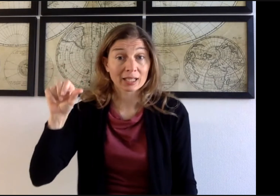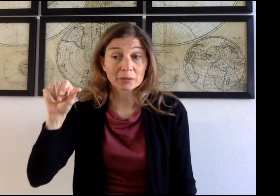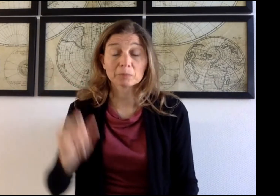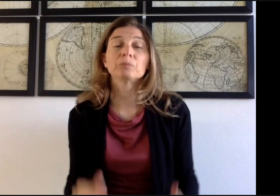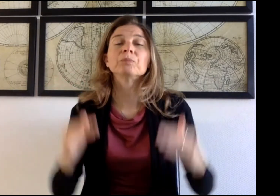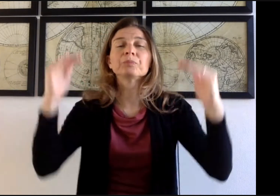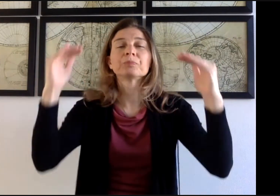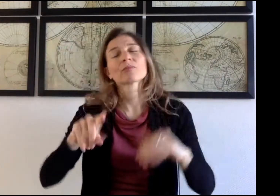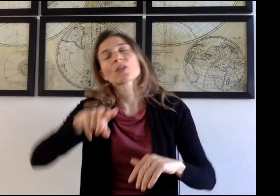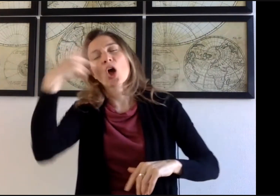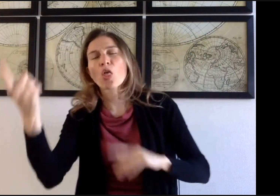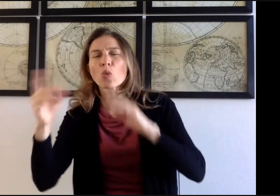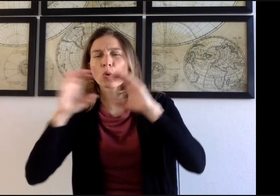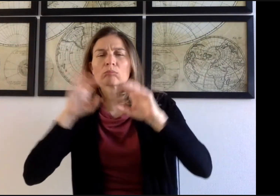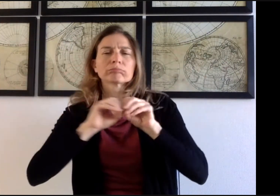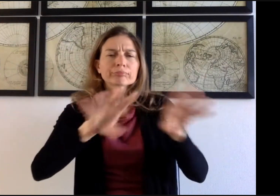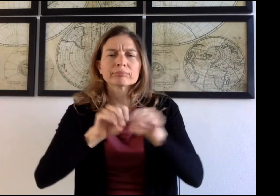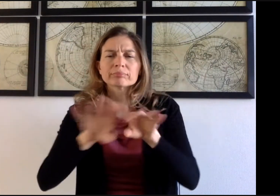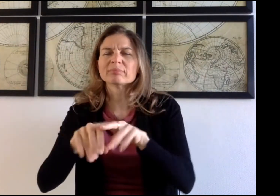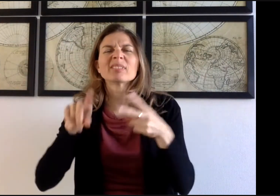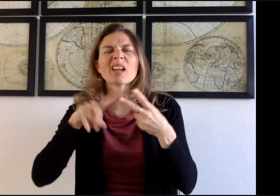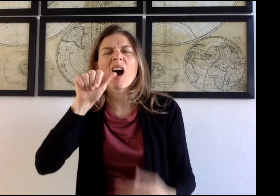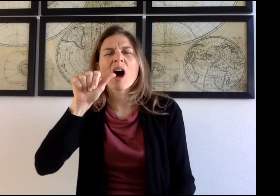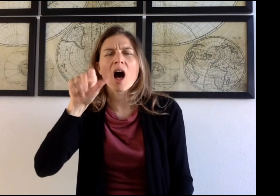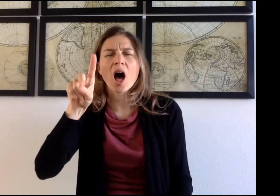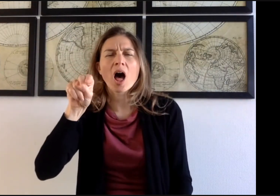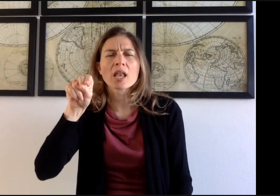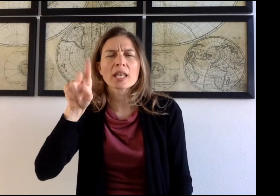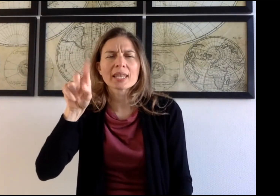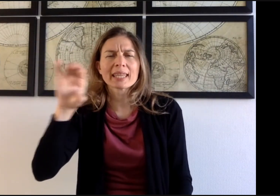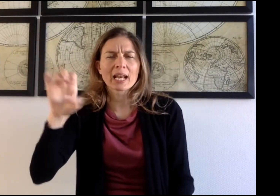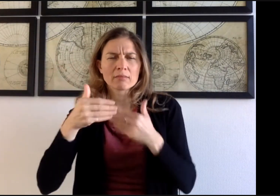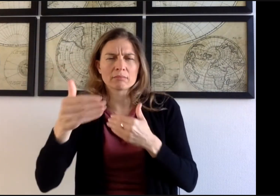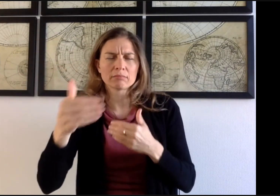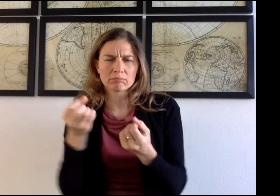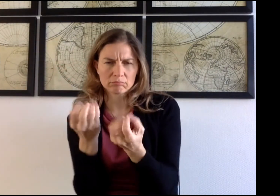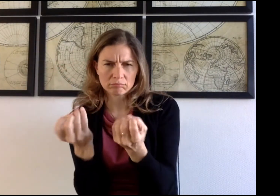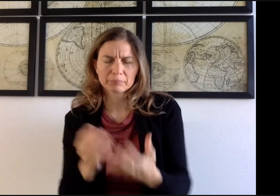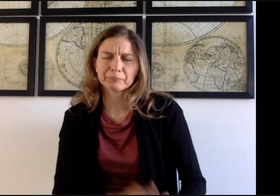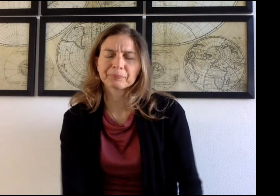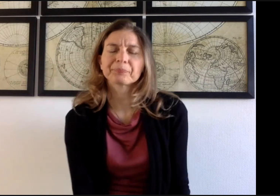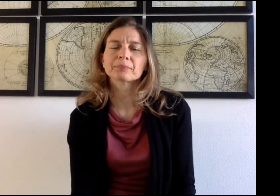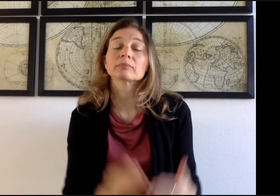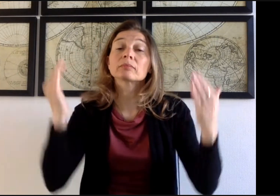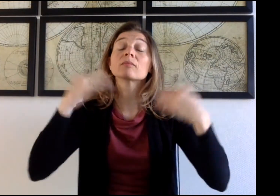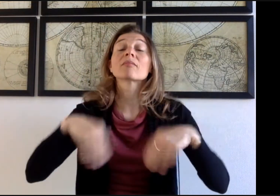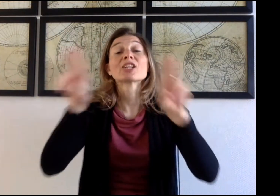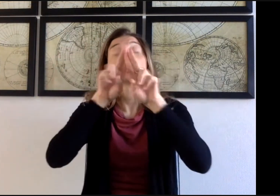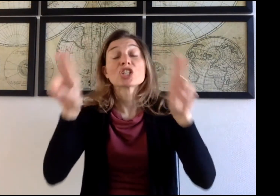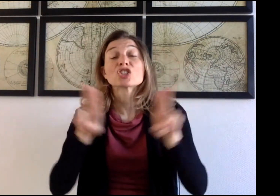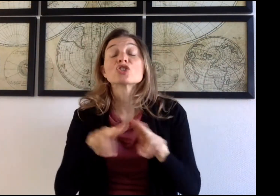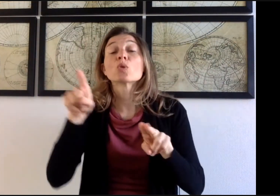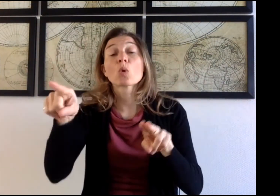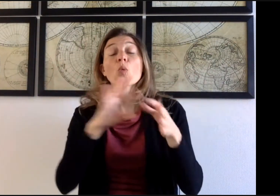We're looking for opportunities to... Our international cooperation programs are adapting, as you know,